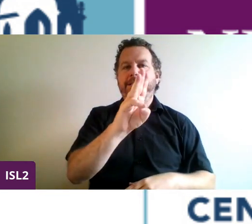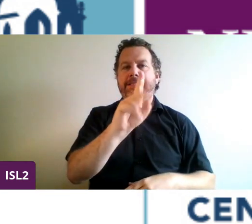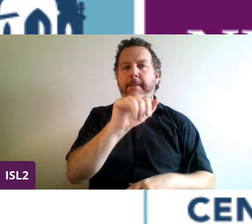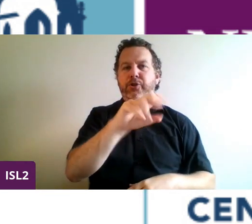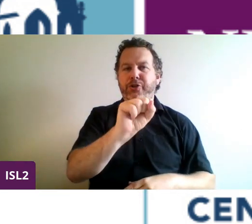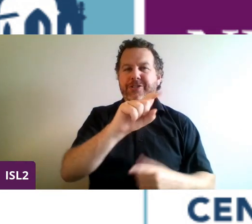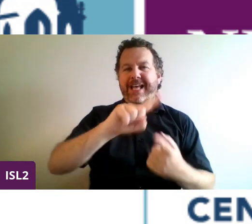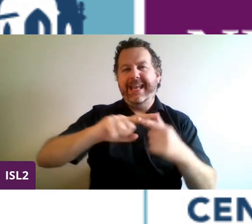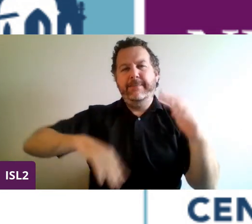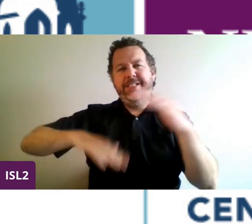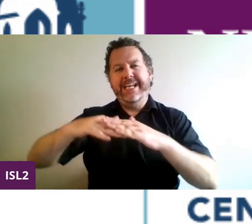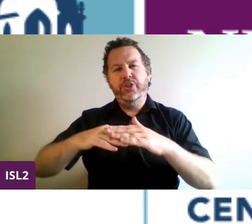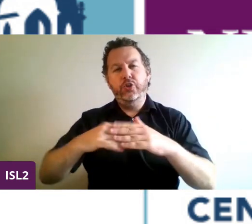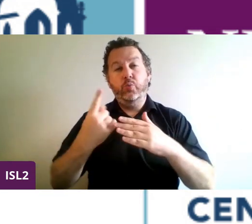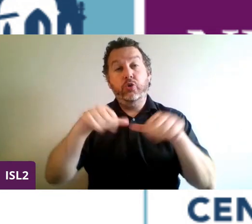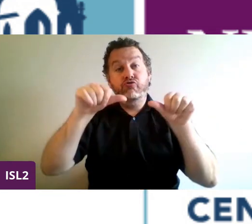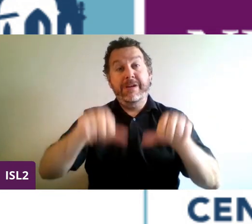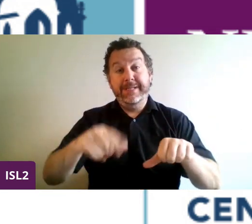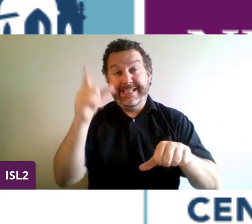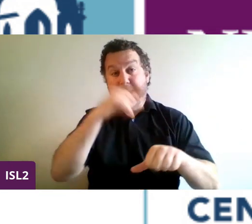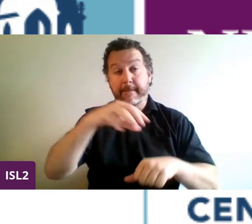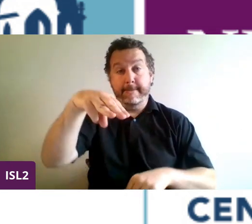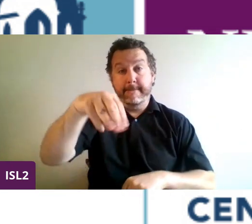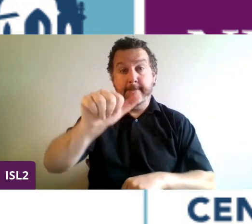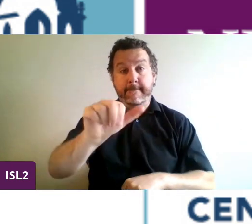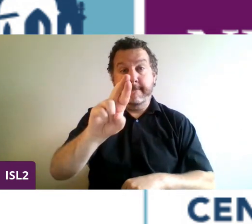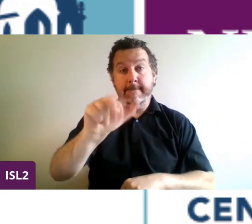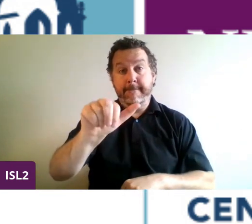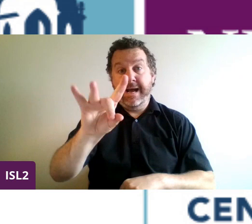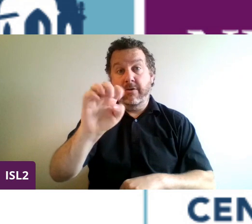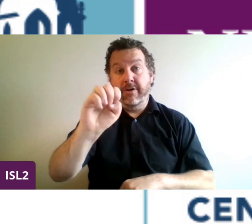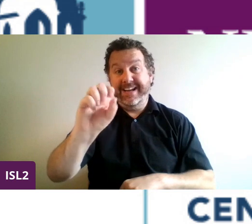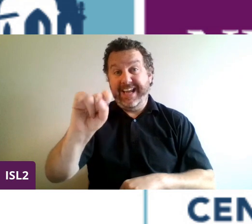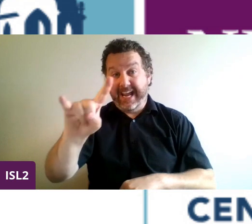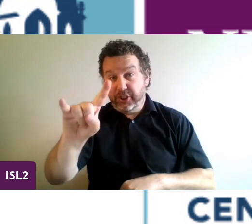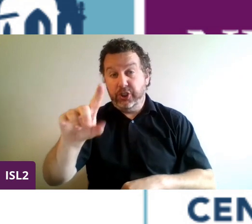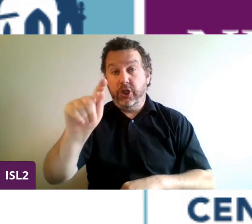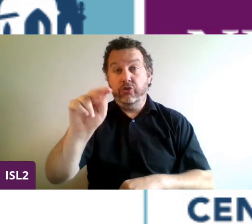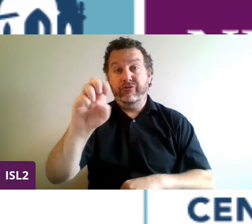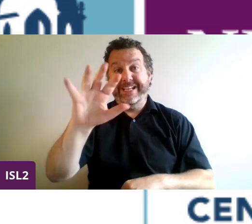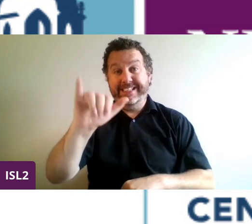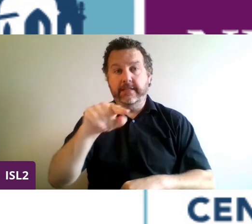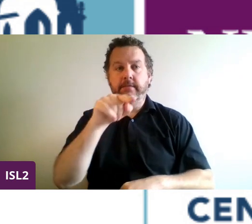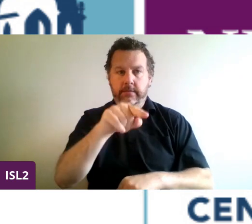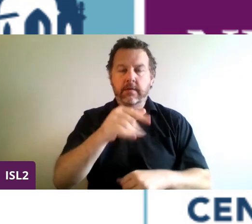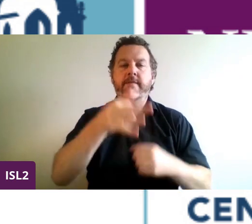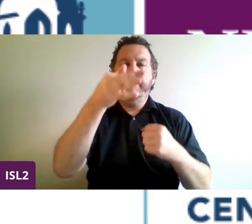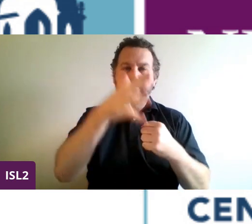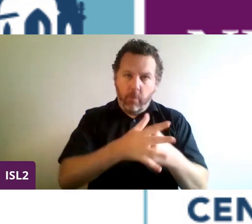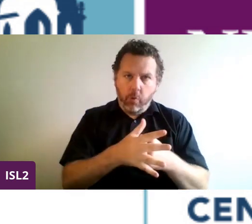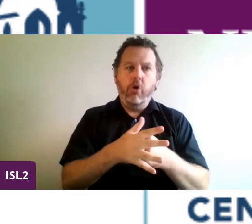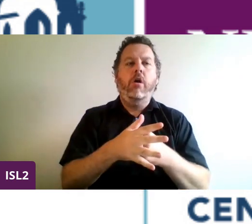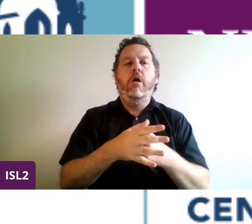facilitate cross-border exchange and greater access to accessible format print material.